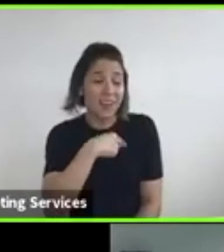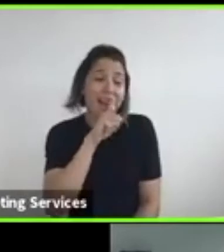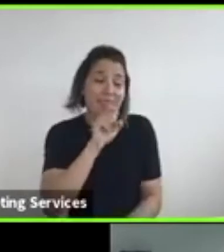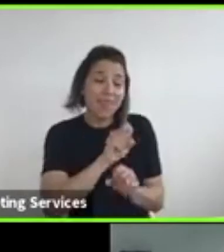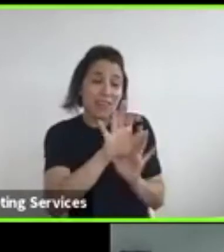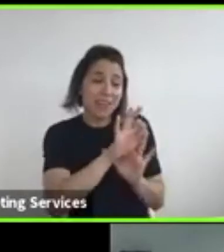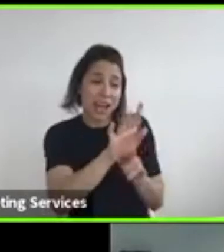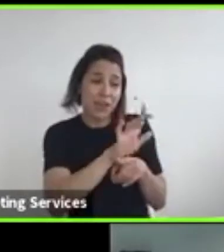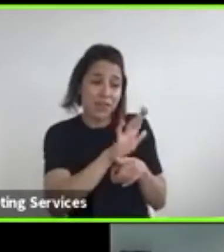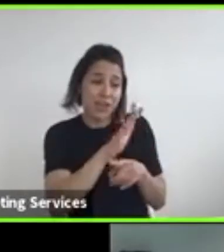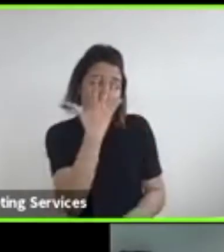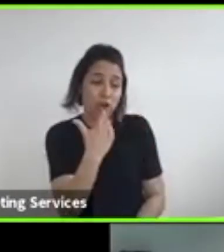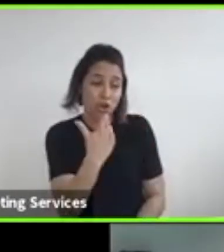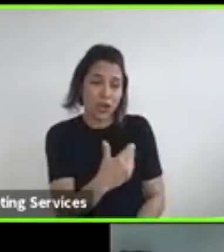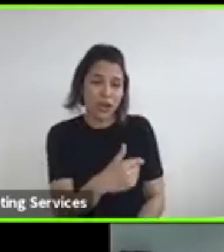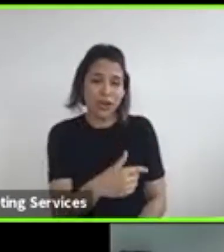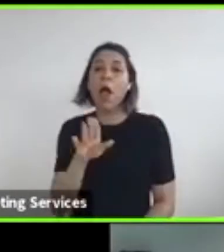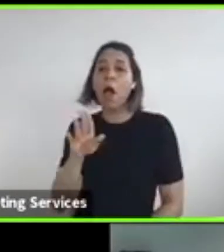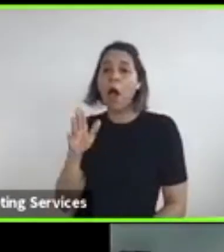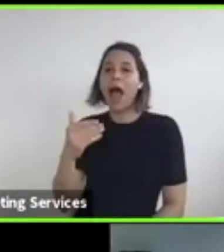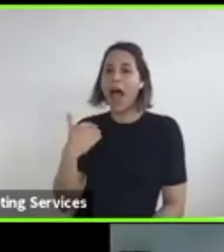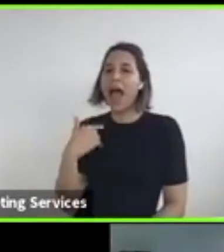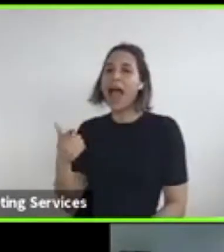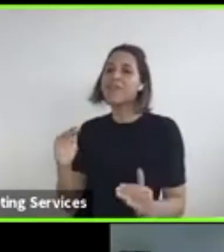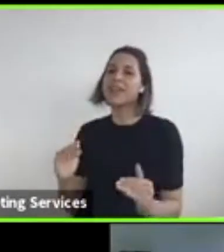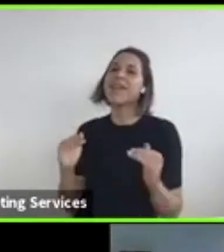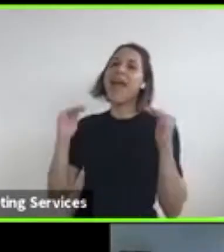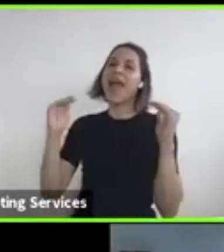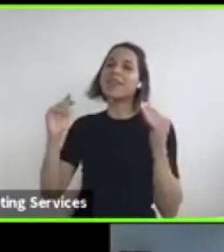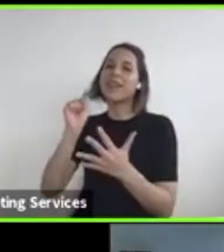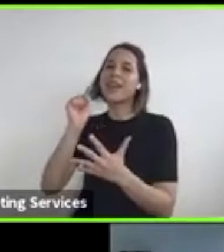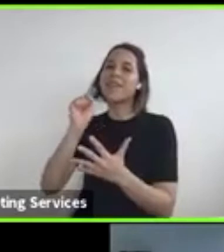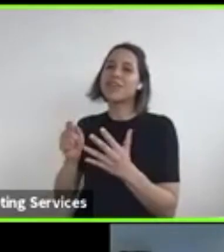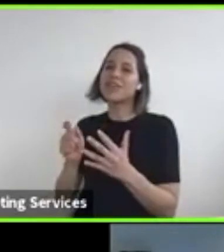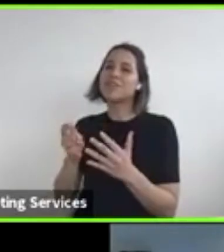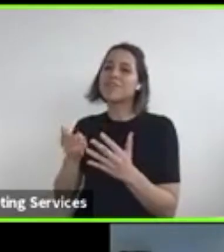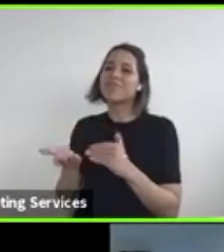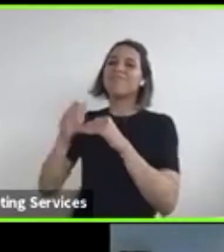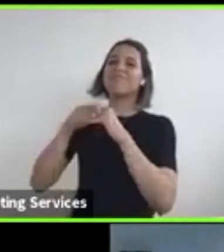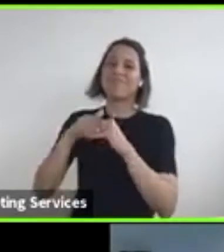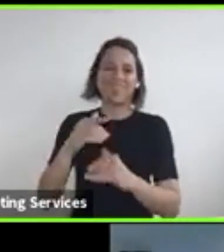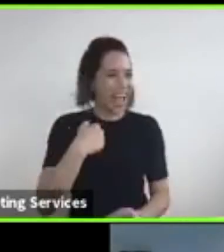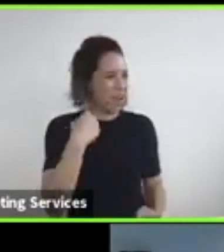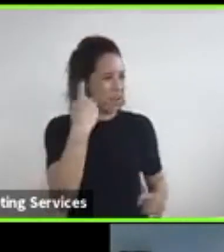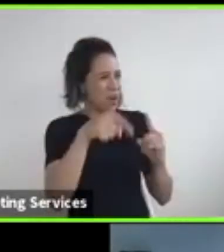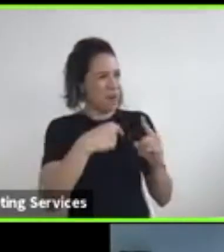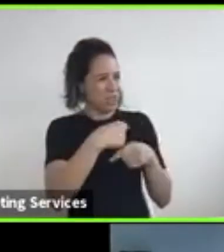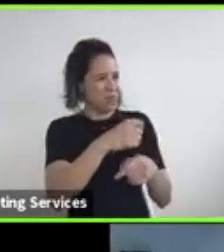(JACKSON): I HAVE THE ENHANCING FEATURE TURNED ON. (EMILY): I WAS WONDERING WHEN ZOOM WAS GONNA COME UP WITH FILTERS (JACKSON): YEAH, I THINK THEY'RE WORKING ON IT